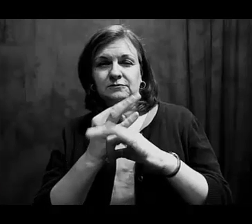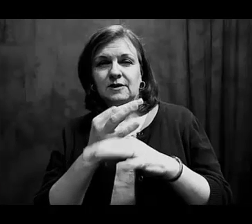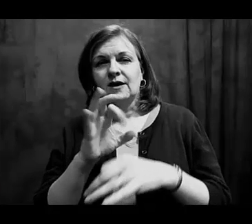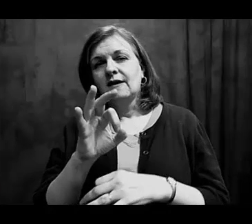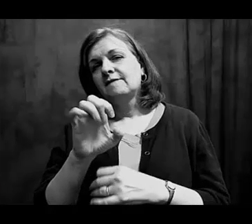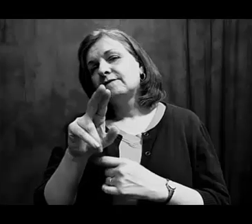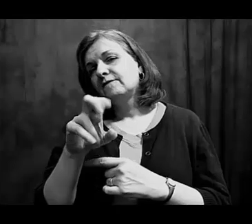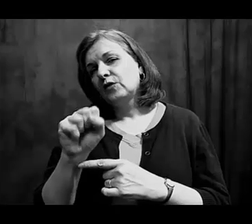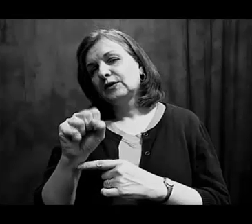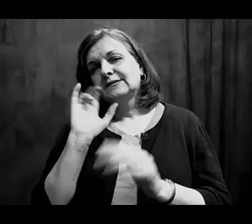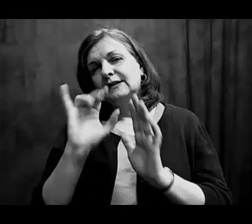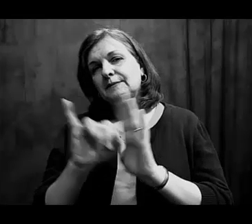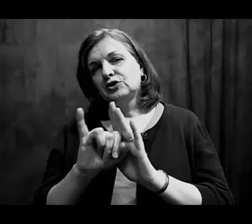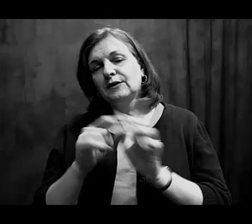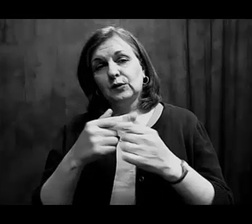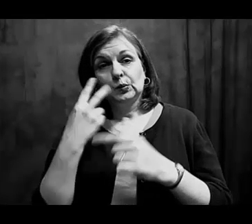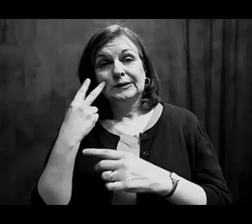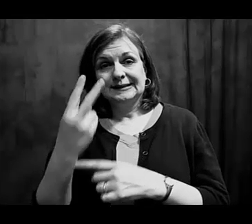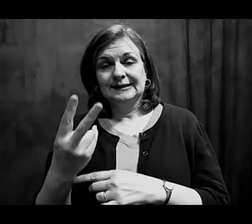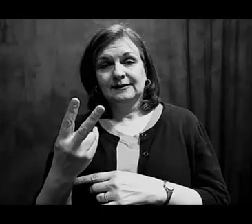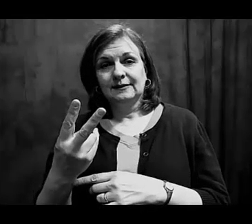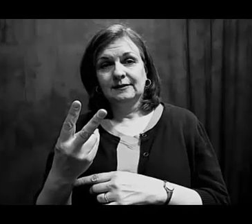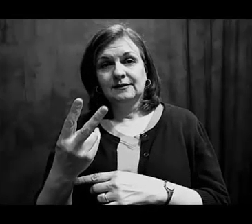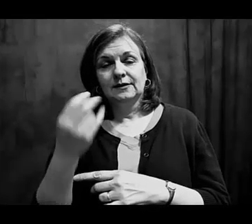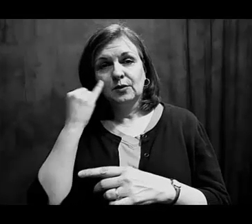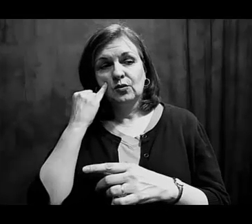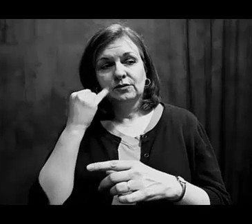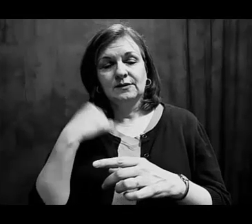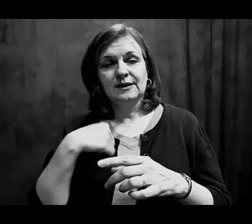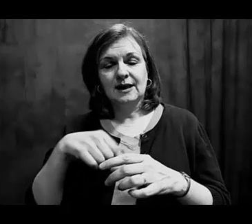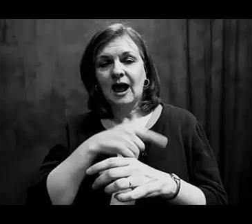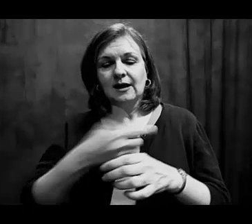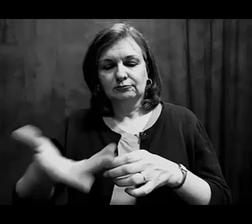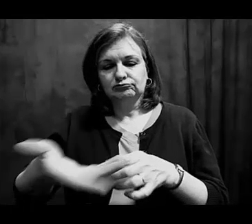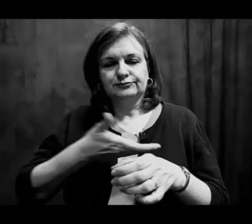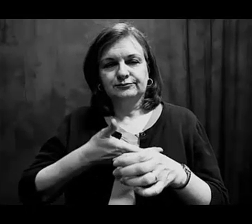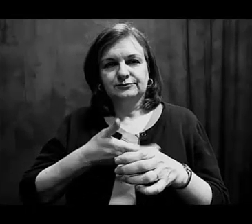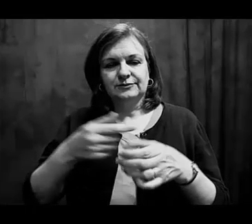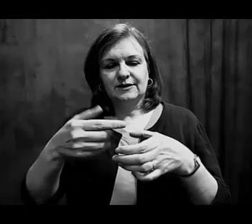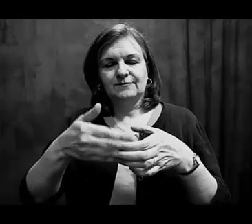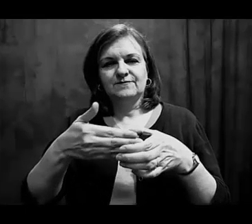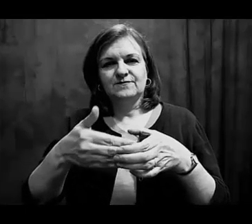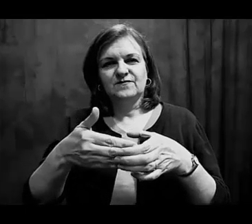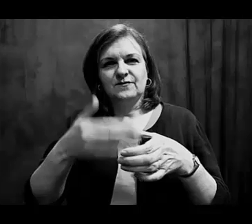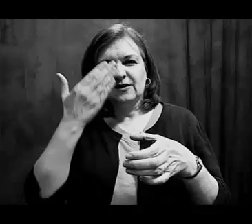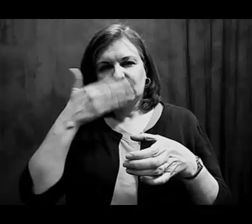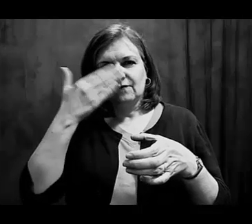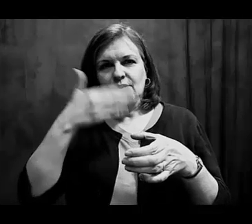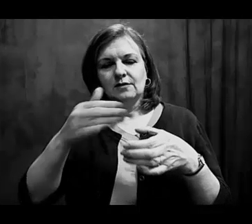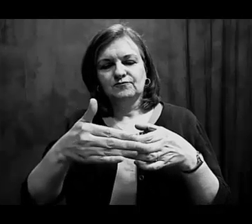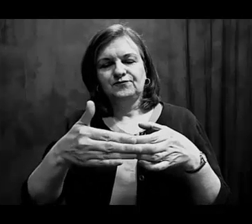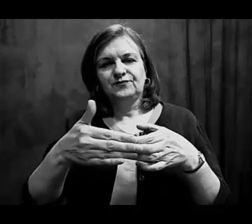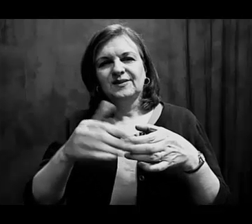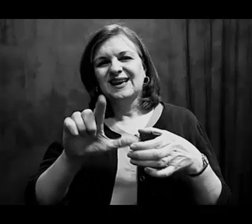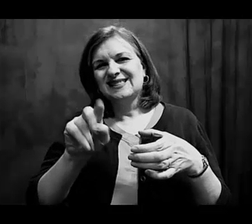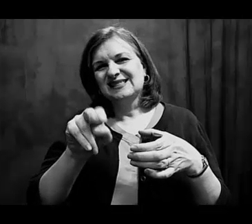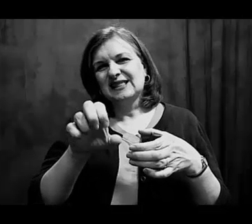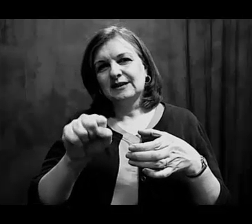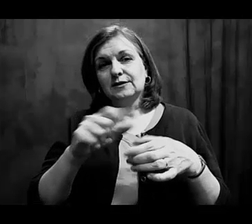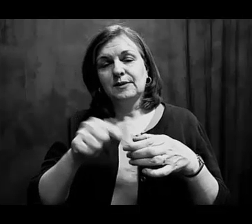if we slice open your eye this is what it looks like that lens sits here much towards the front of your eye but what we see from the outside